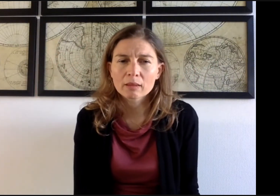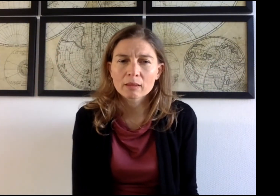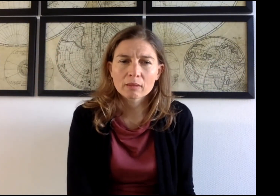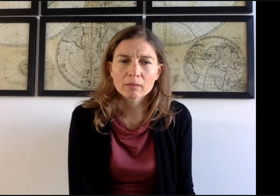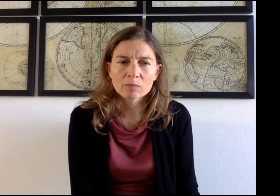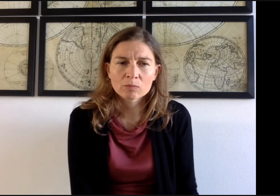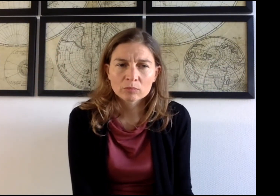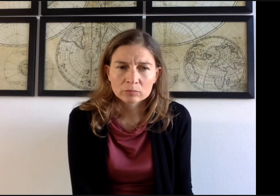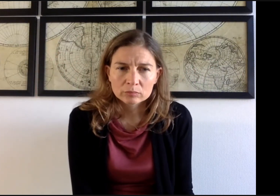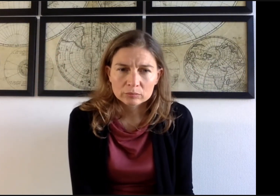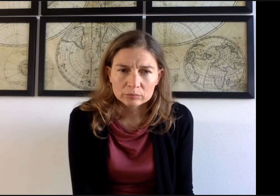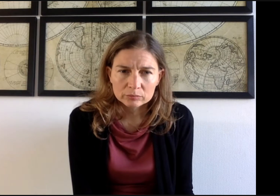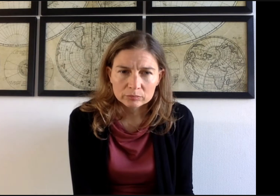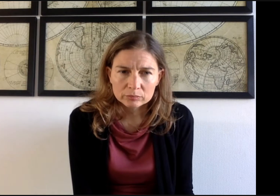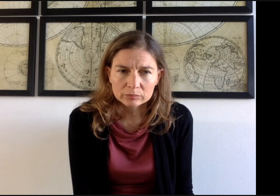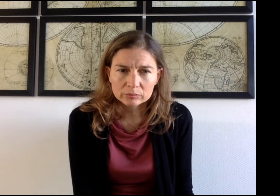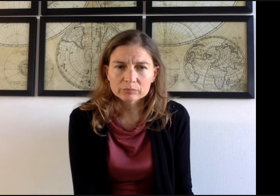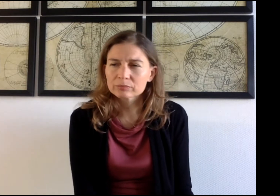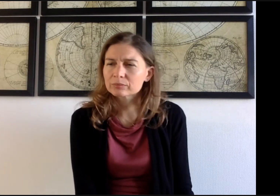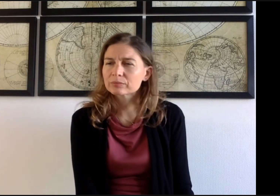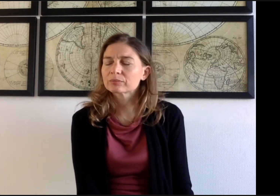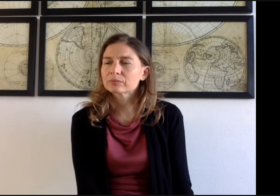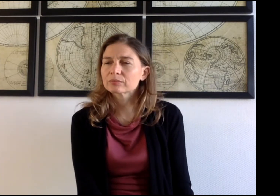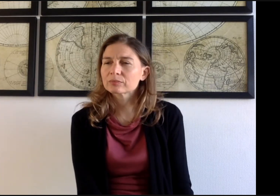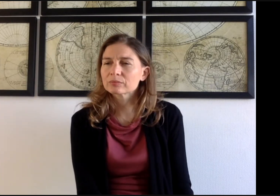the non-sanitation of accessible entrances